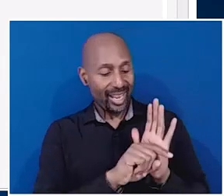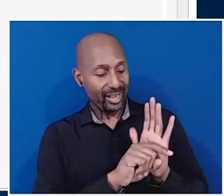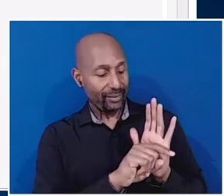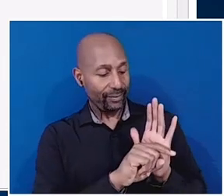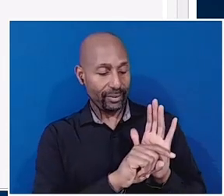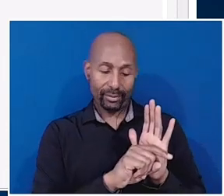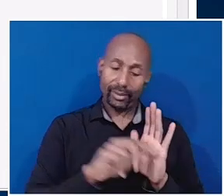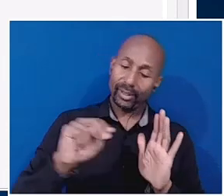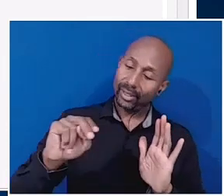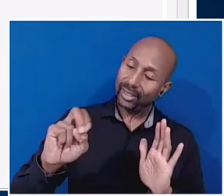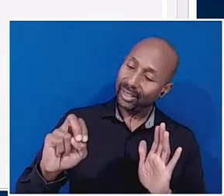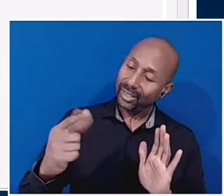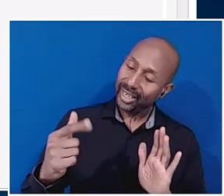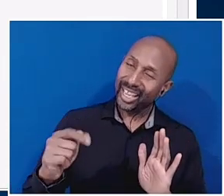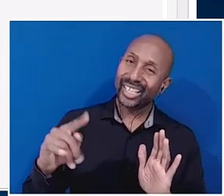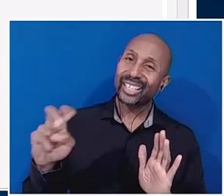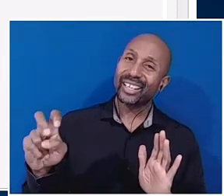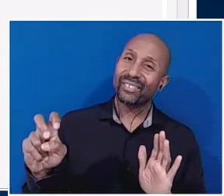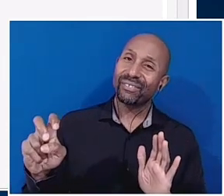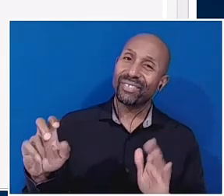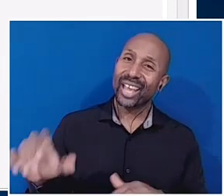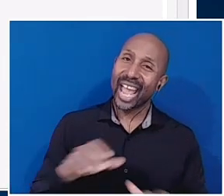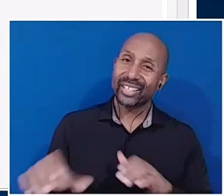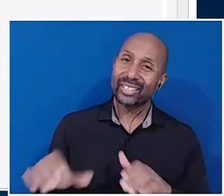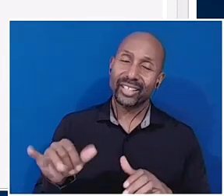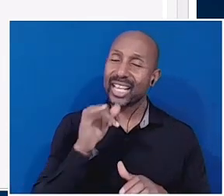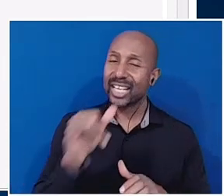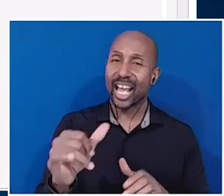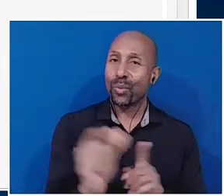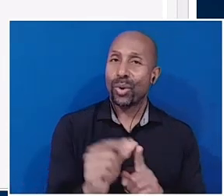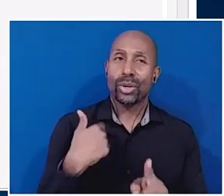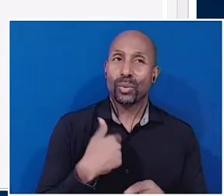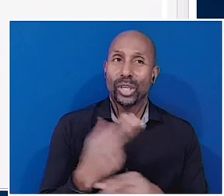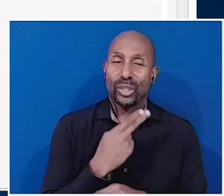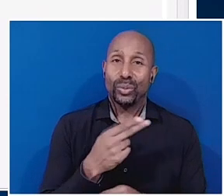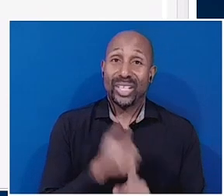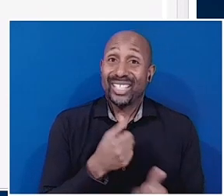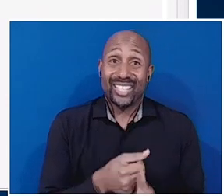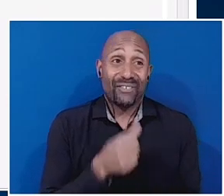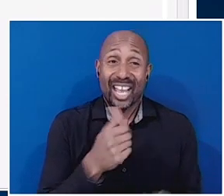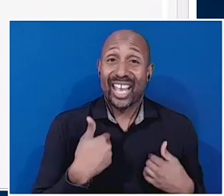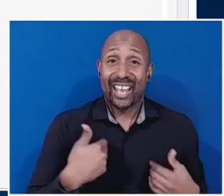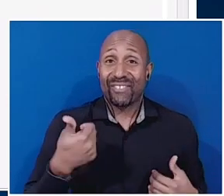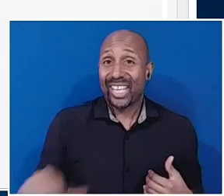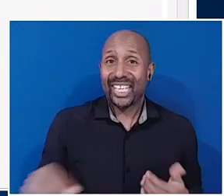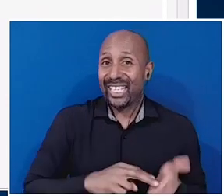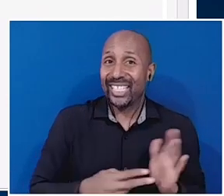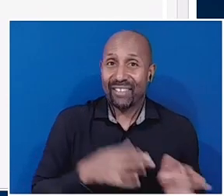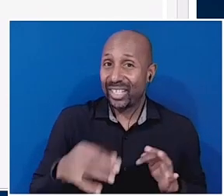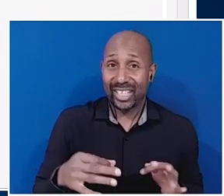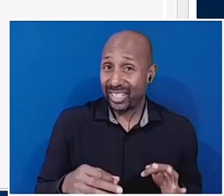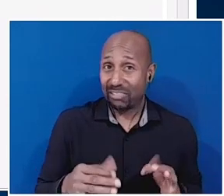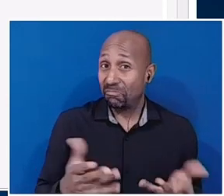we use. It's not really a defined term, is it? Yeah. You're right, Laura.